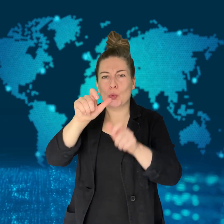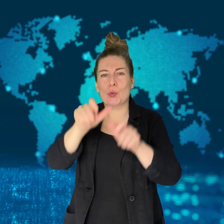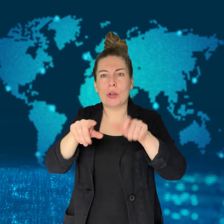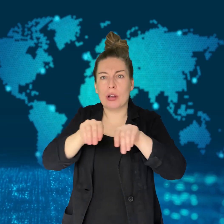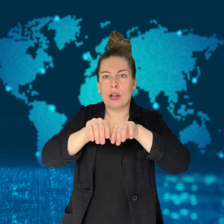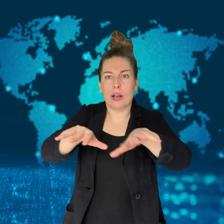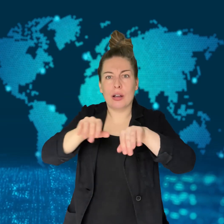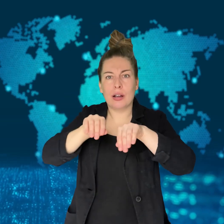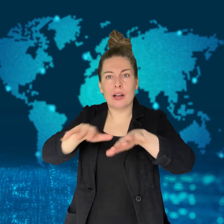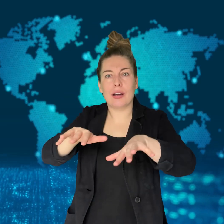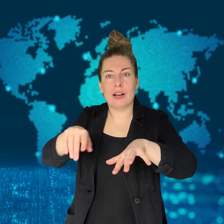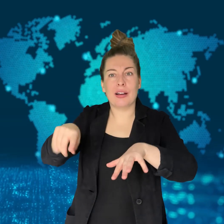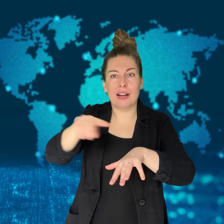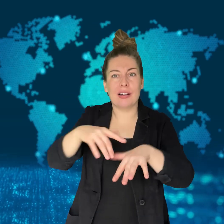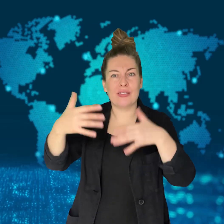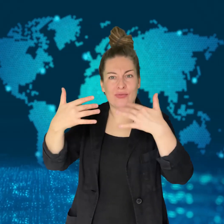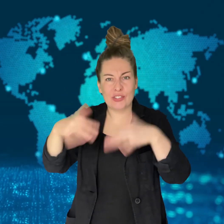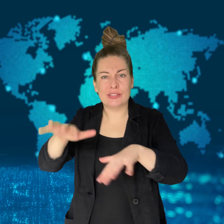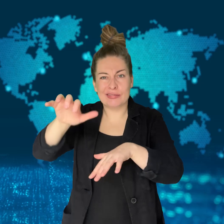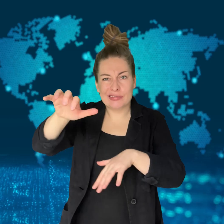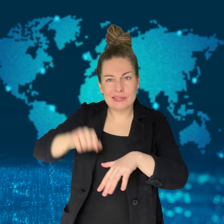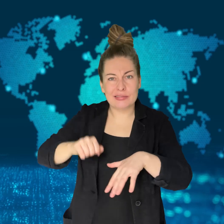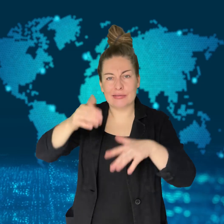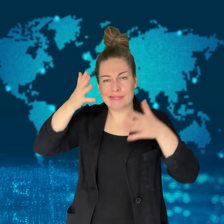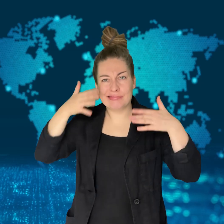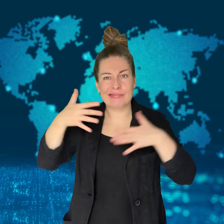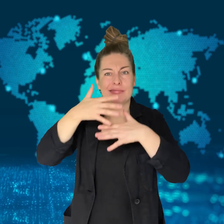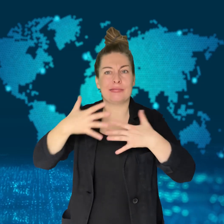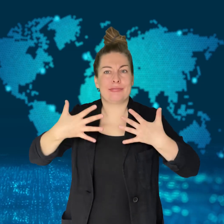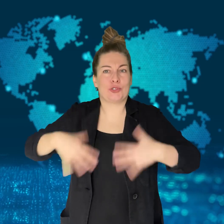A third video showed security guards at a branch of